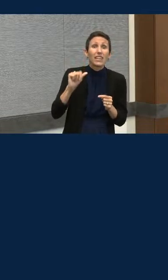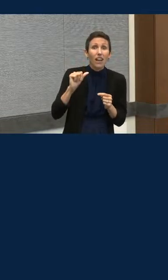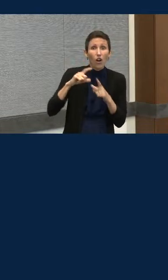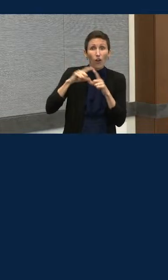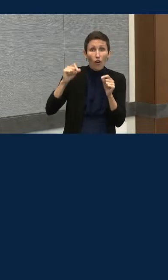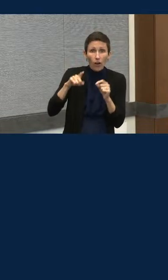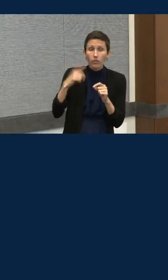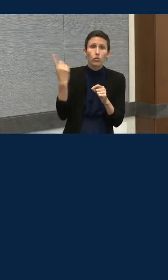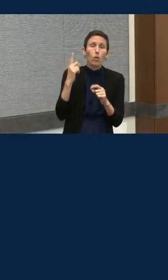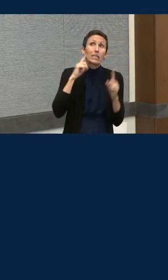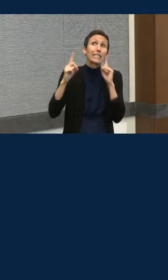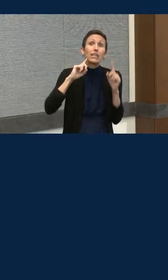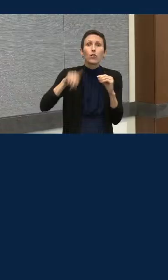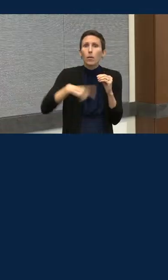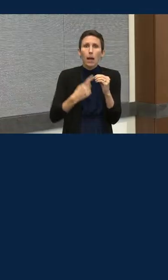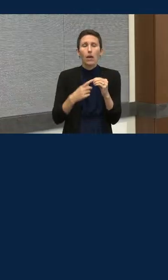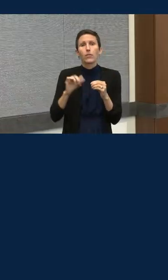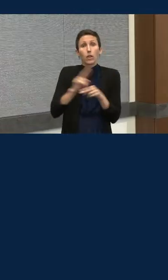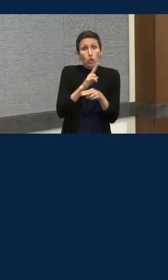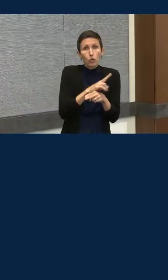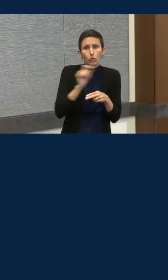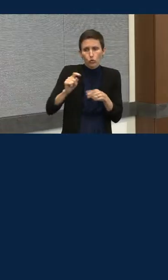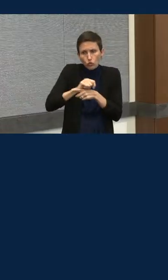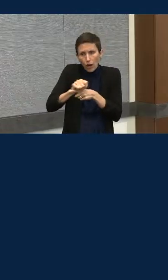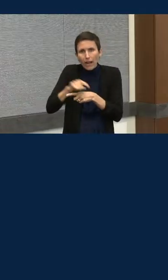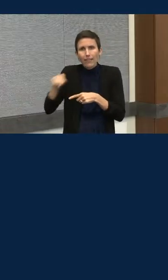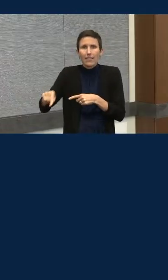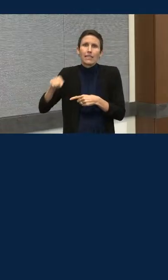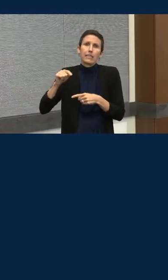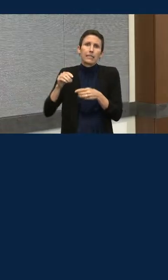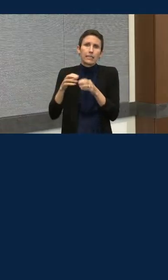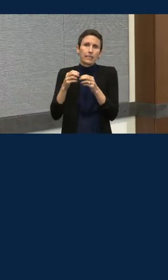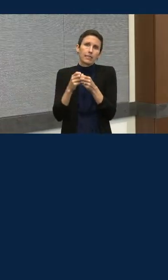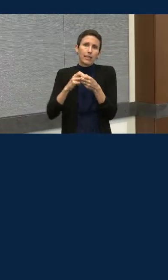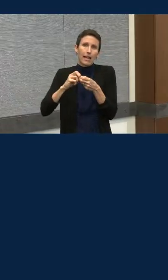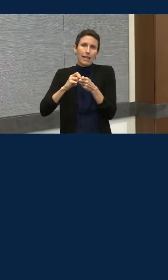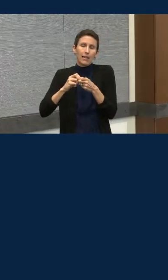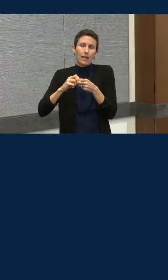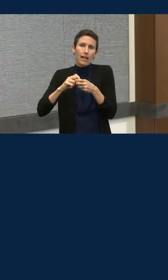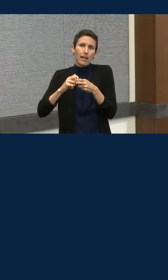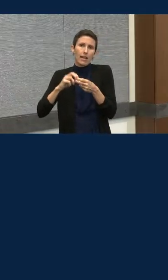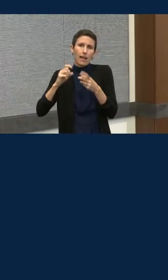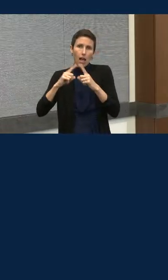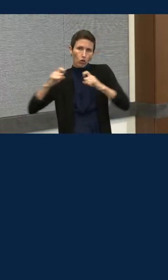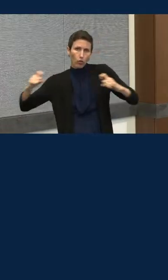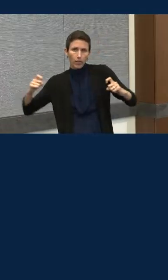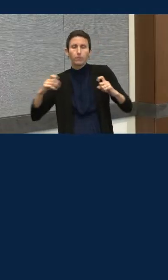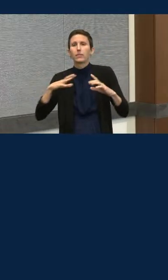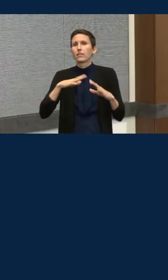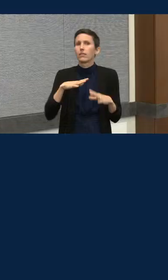you hear about in the news paper